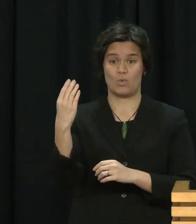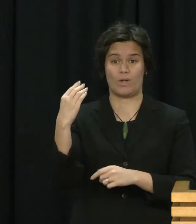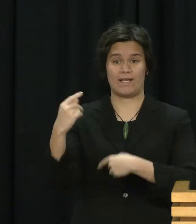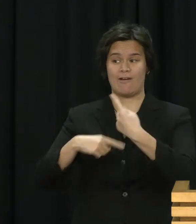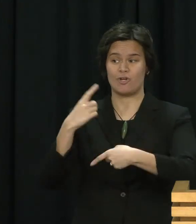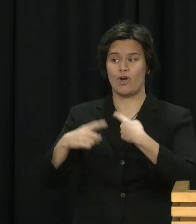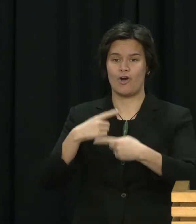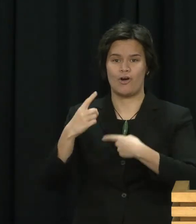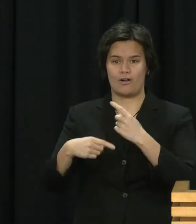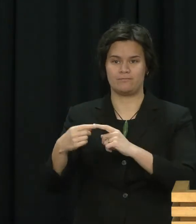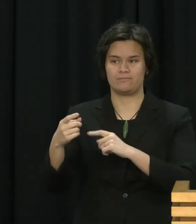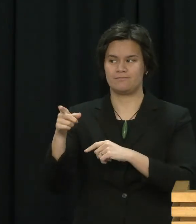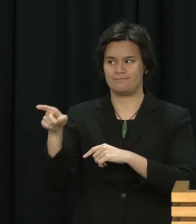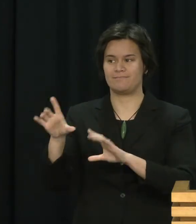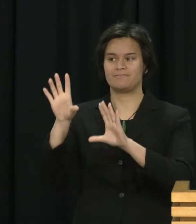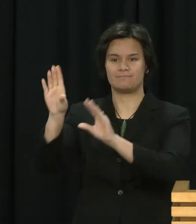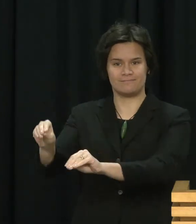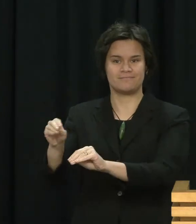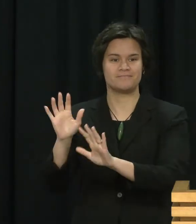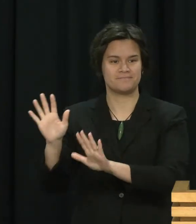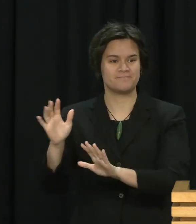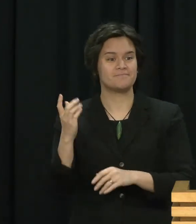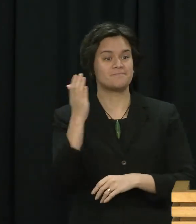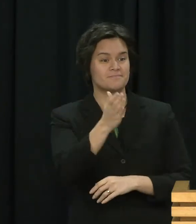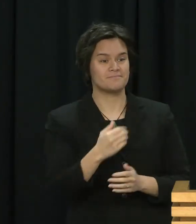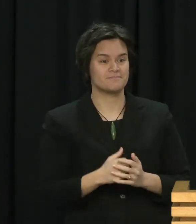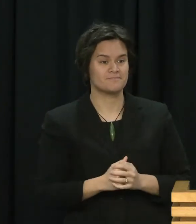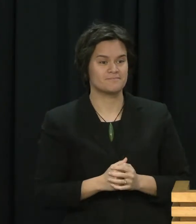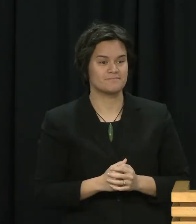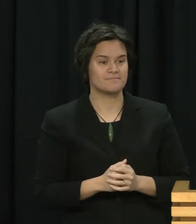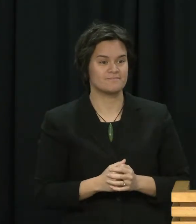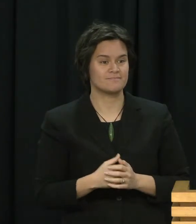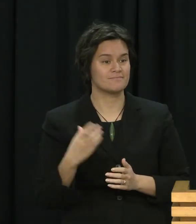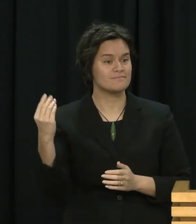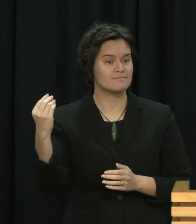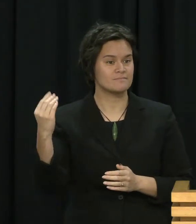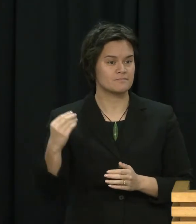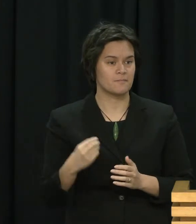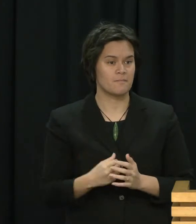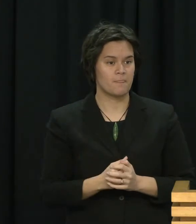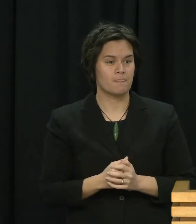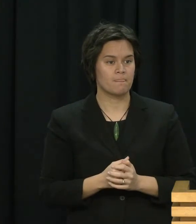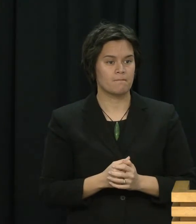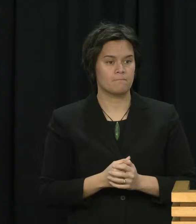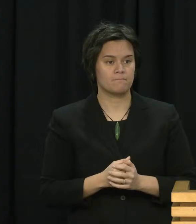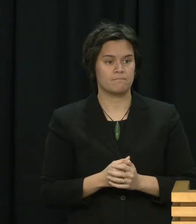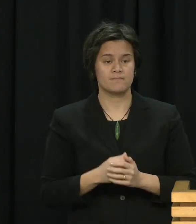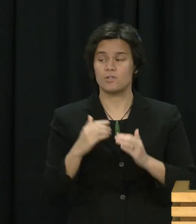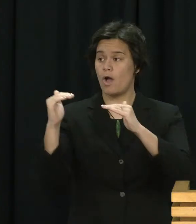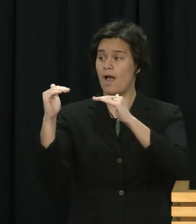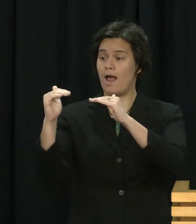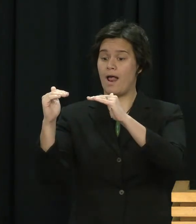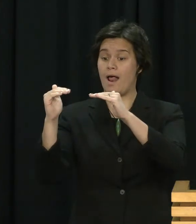sure they know they can get vaccinated now.